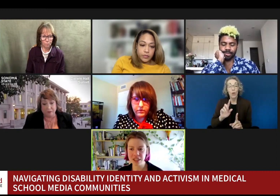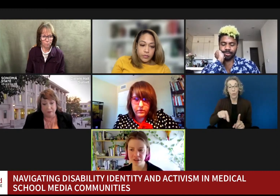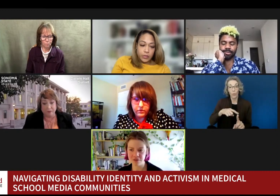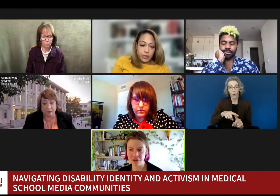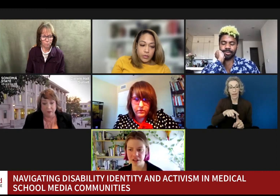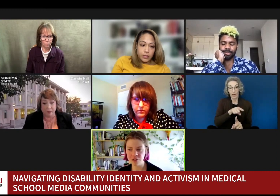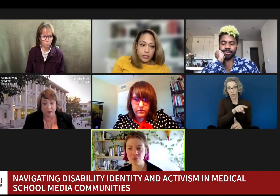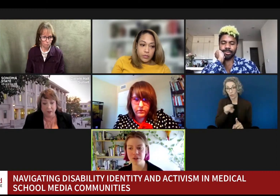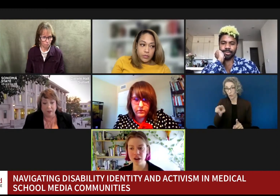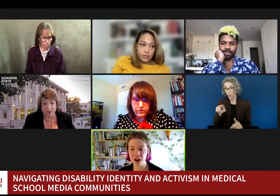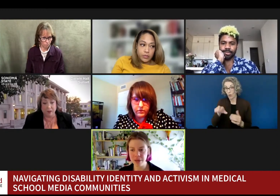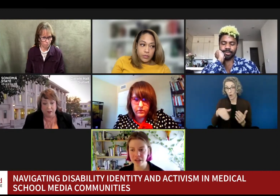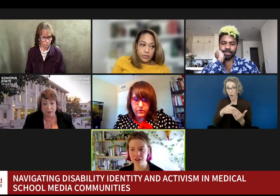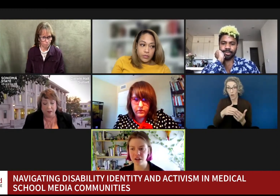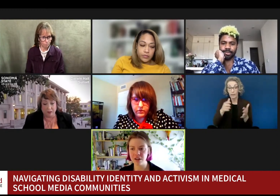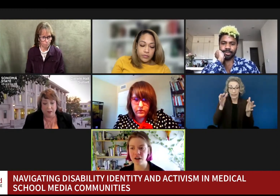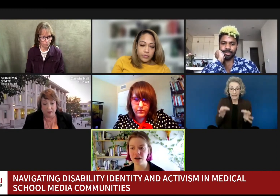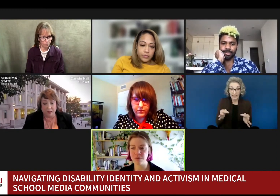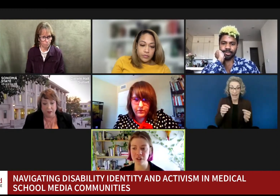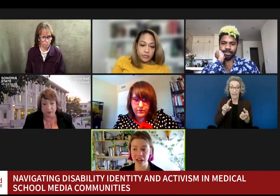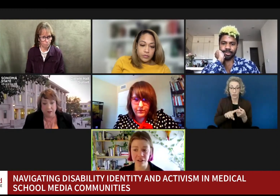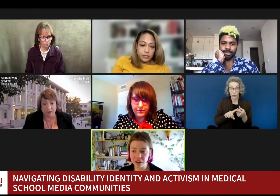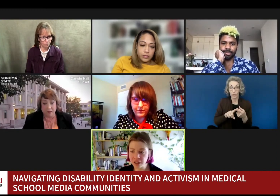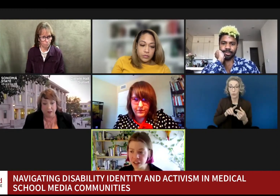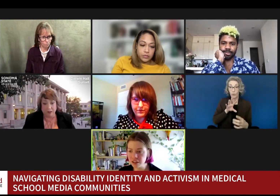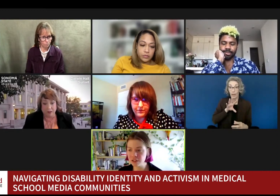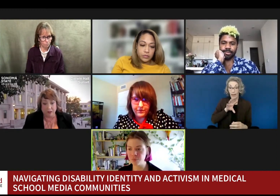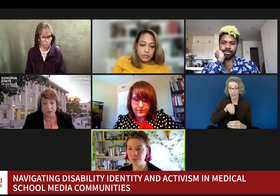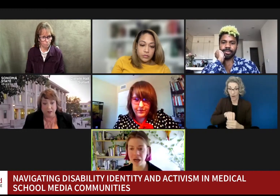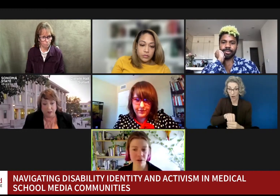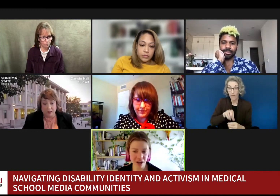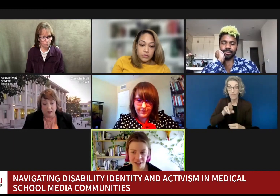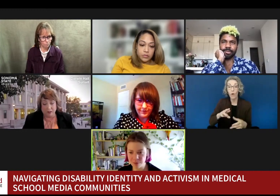to comment on harmful hierarchies, power dynamics,